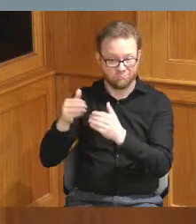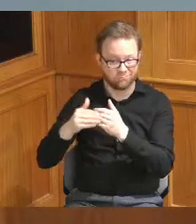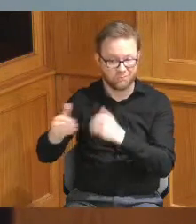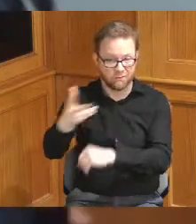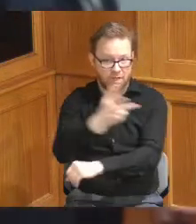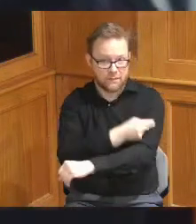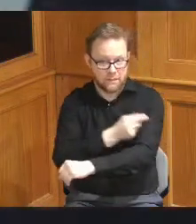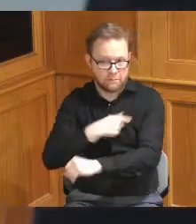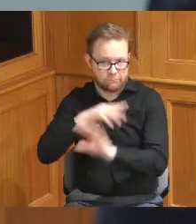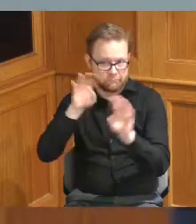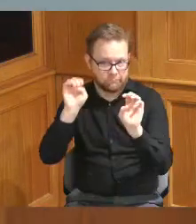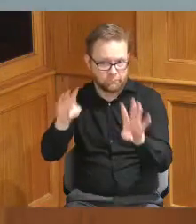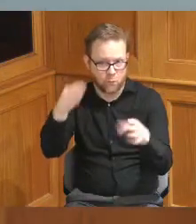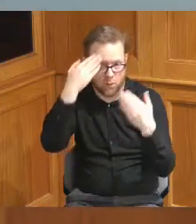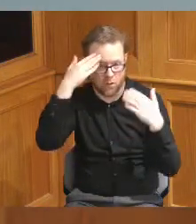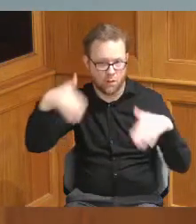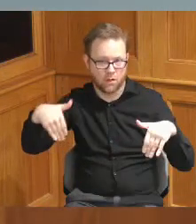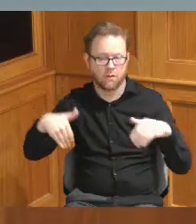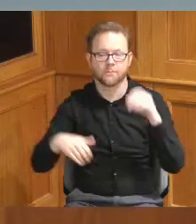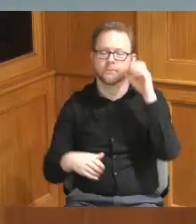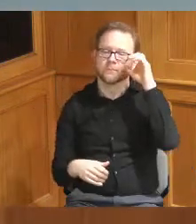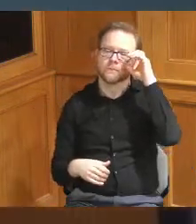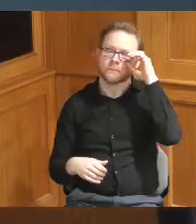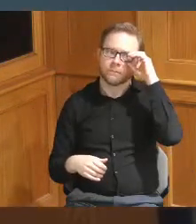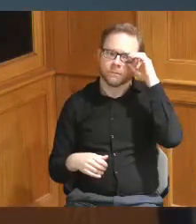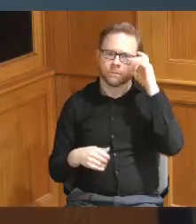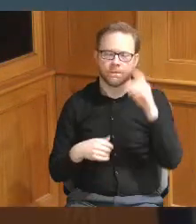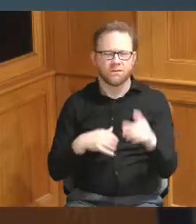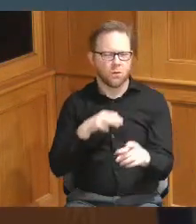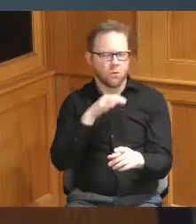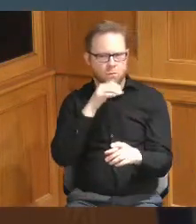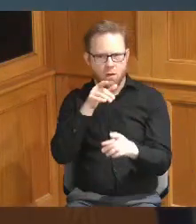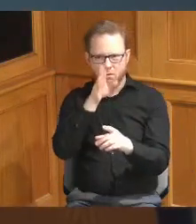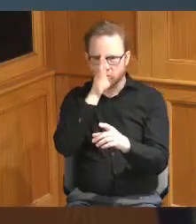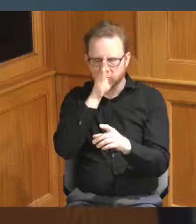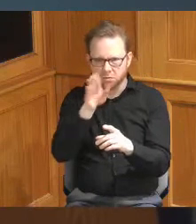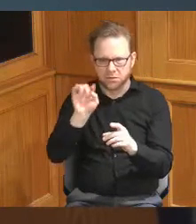gotcha thank you and this is not to you I would just say Public Health